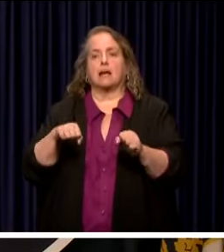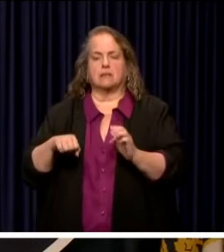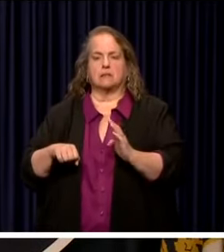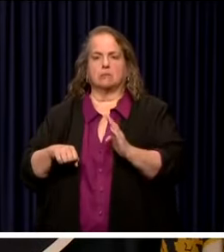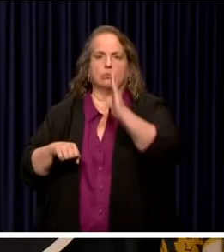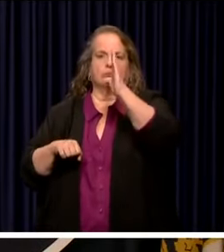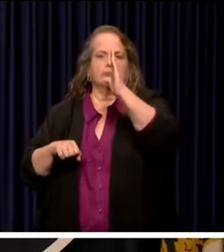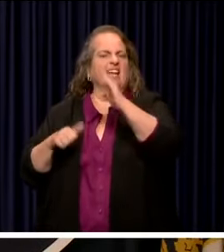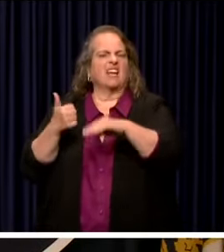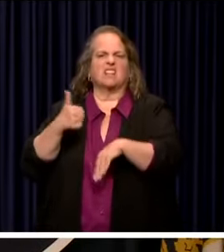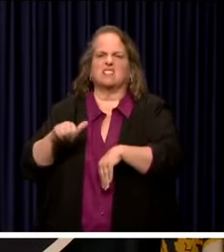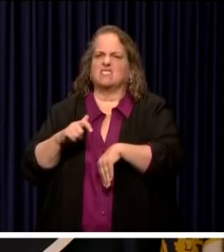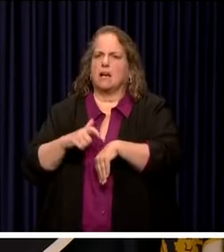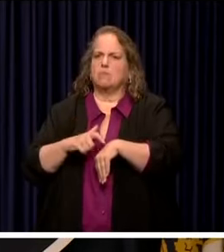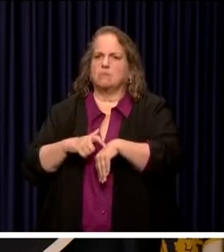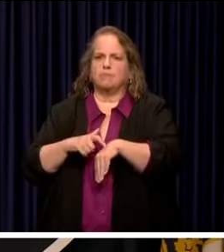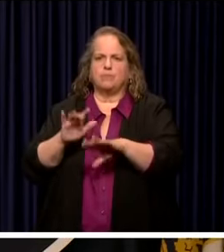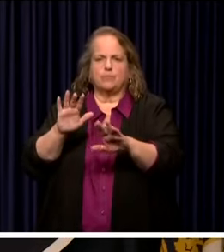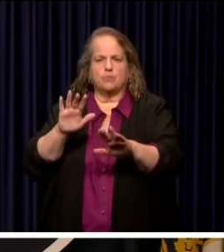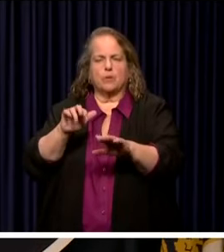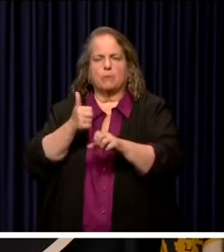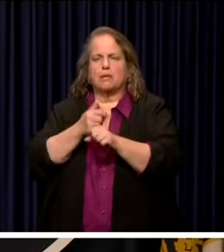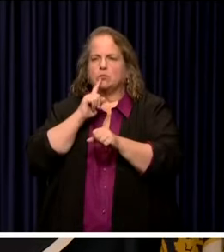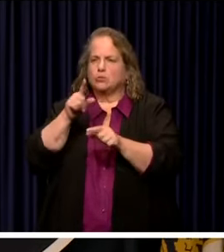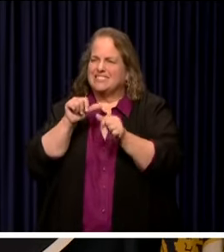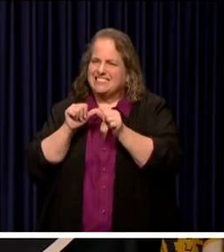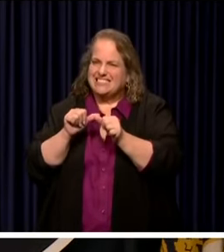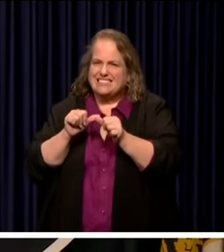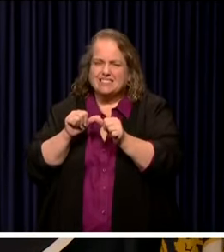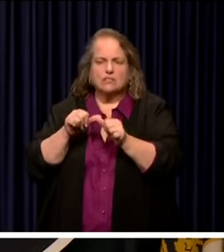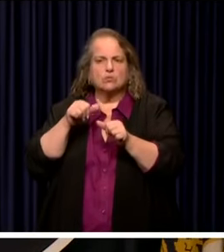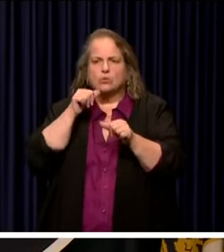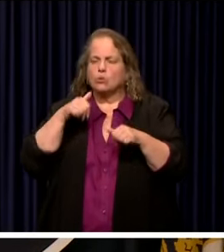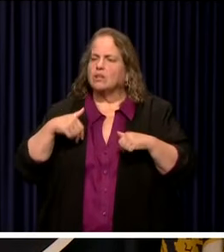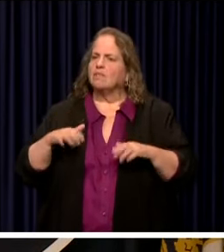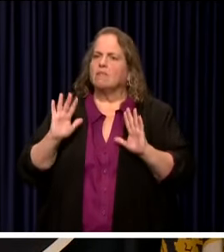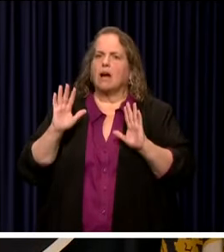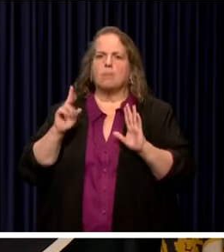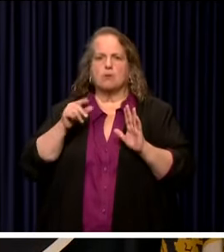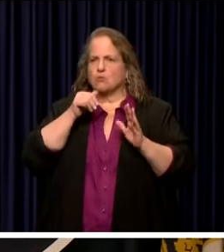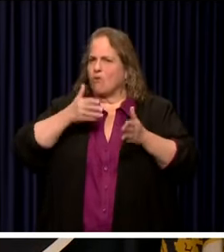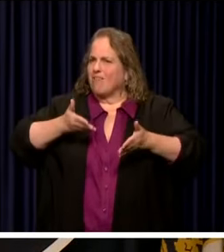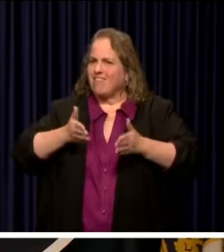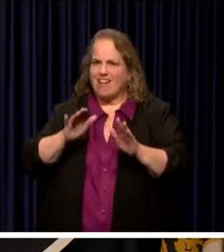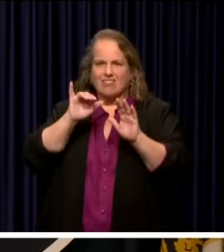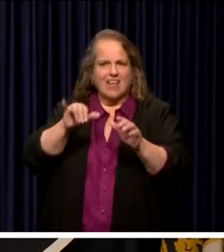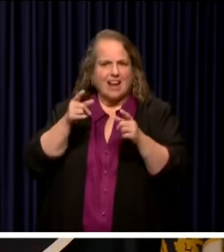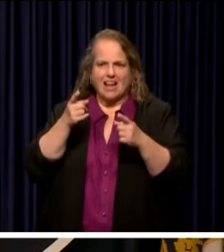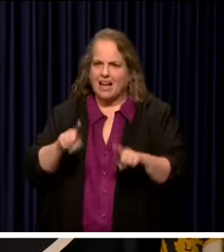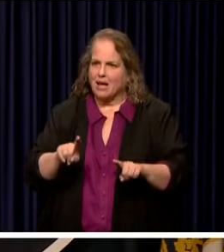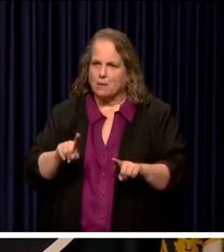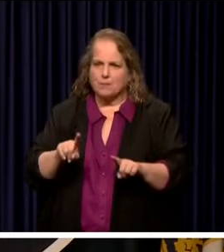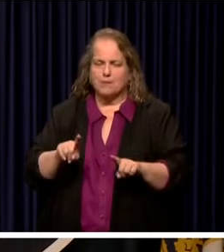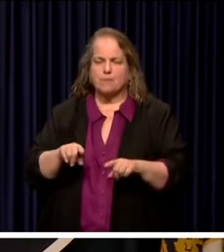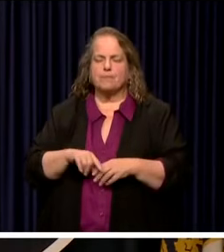OUR FELLOW HUMAN BEING THAN I THINK THAT WE HAVE SEEN.